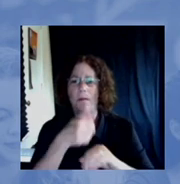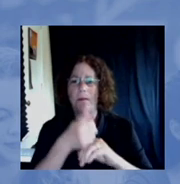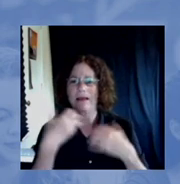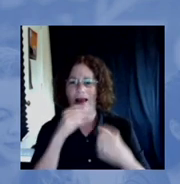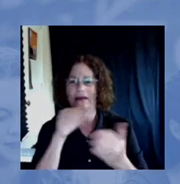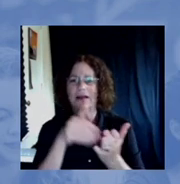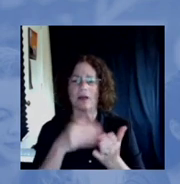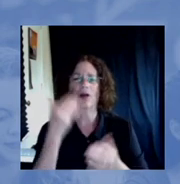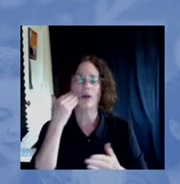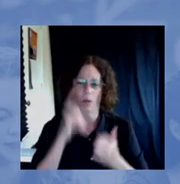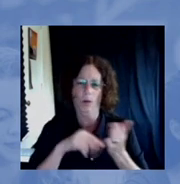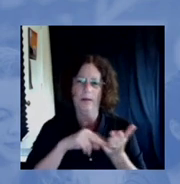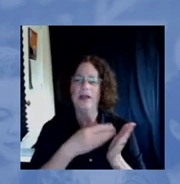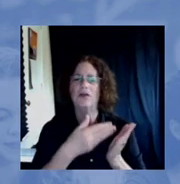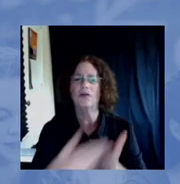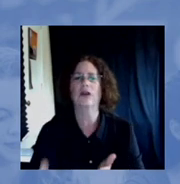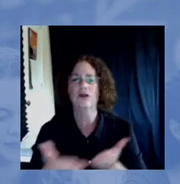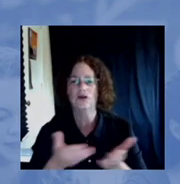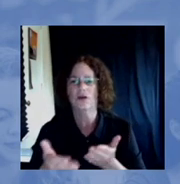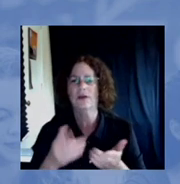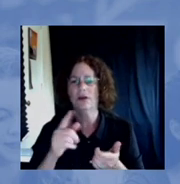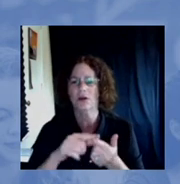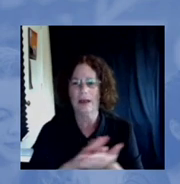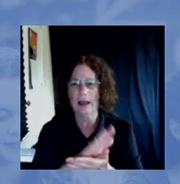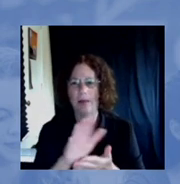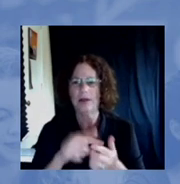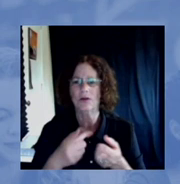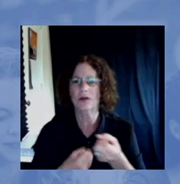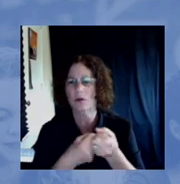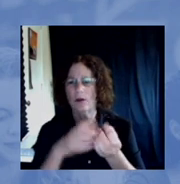RIGHT ONTO THE CAMPUSES TO SUPPORT STUDENTS. LET ME MOVE TO OLIVIA AND ALBERTO.